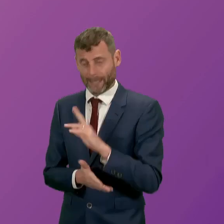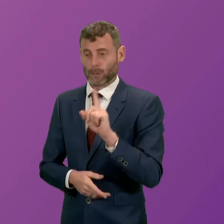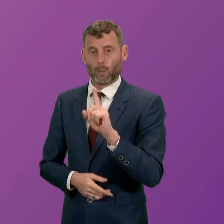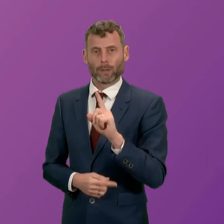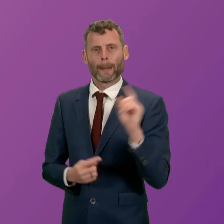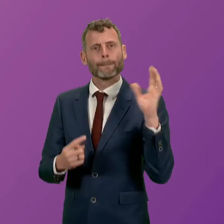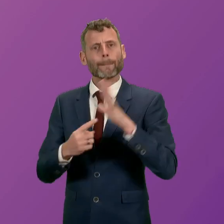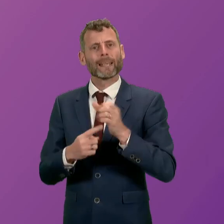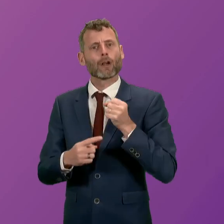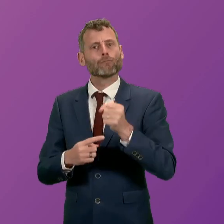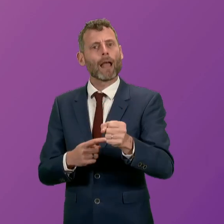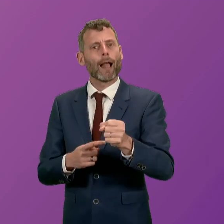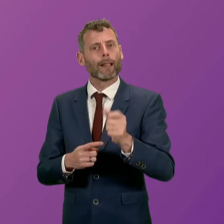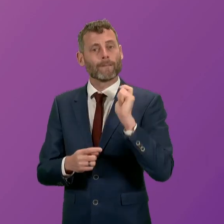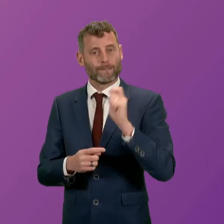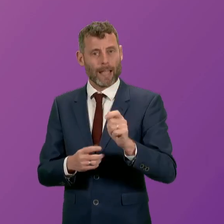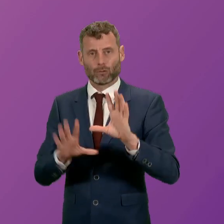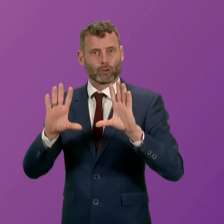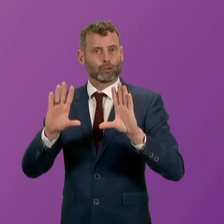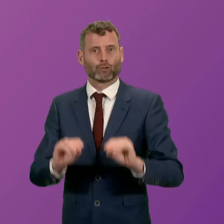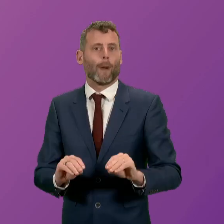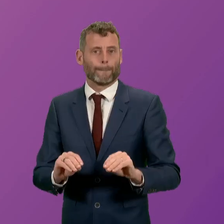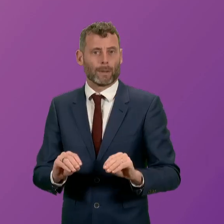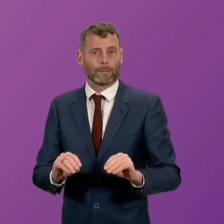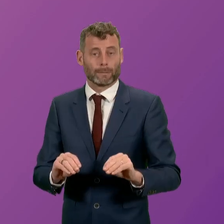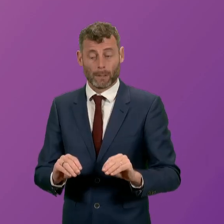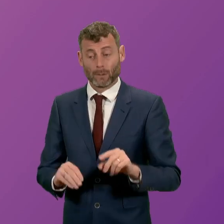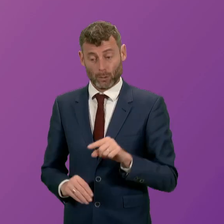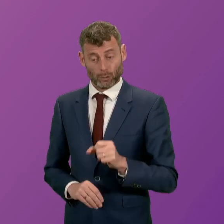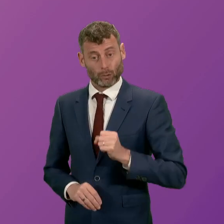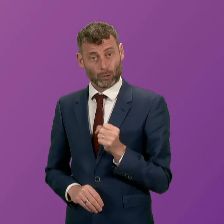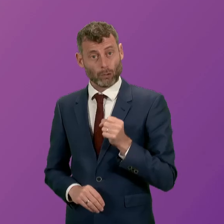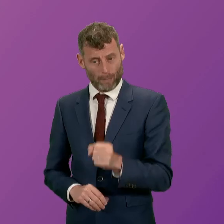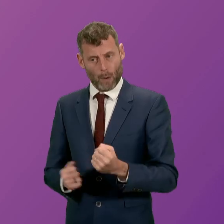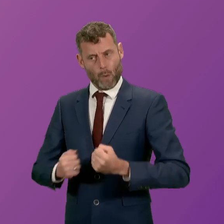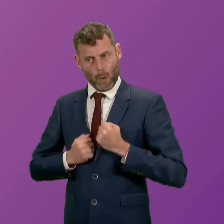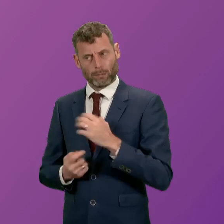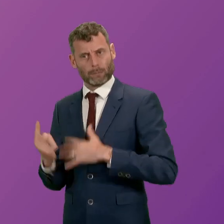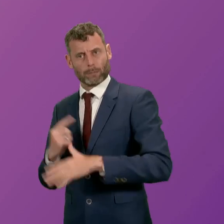be abolished on publicly owned ScotRail trains. How much does the First Minister anticipate